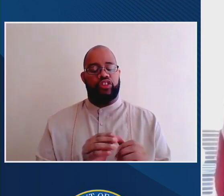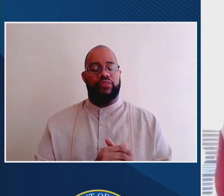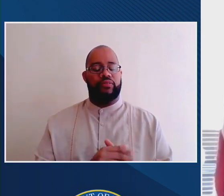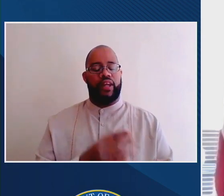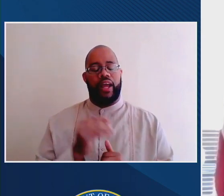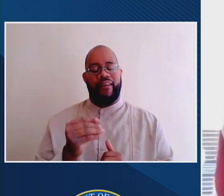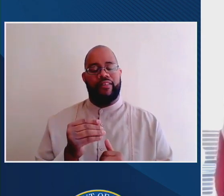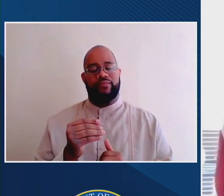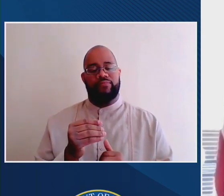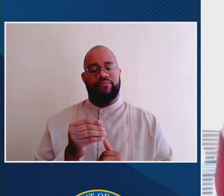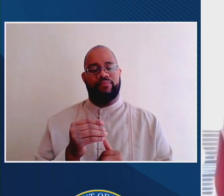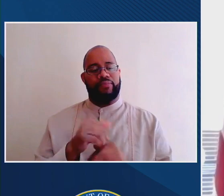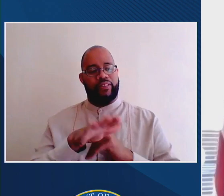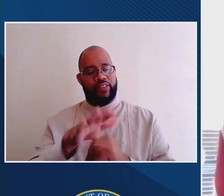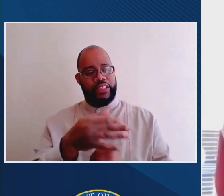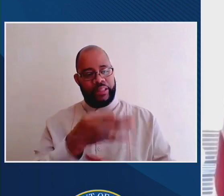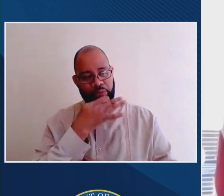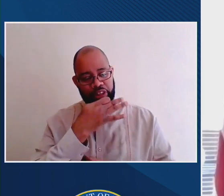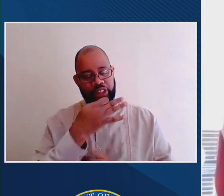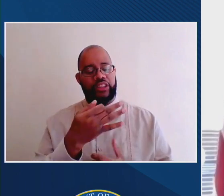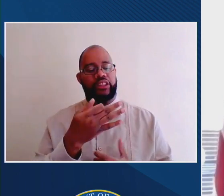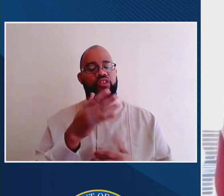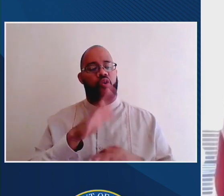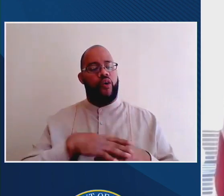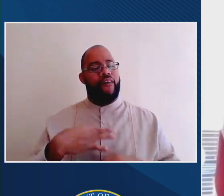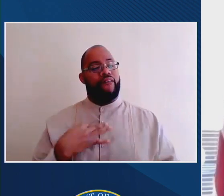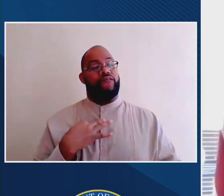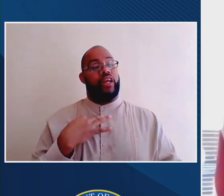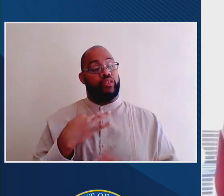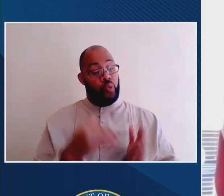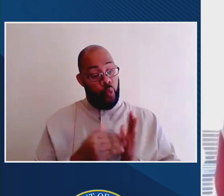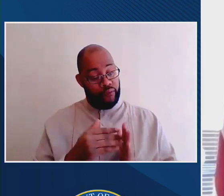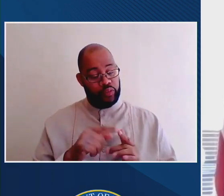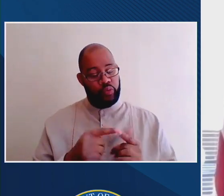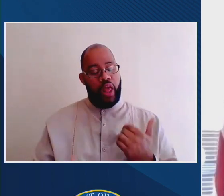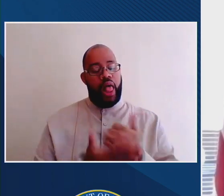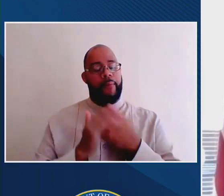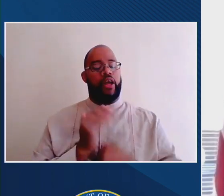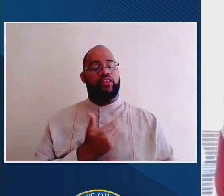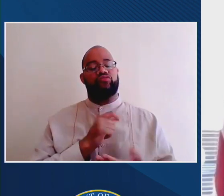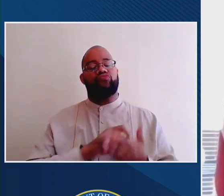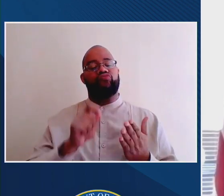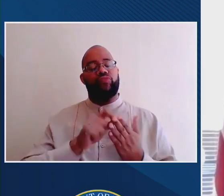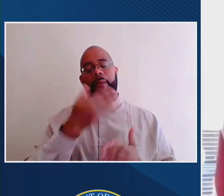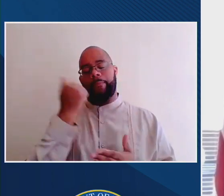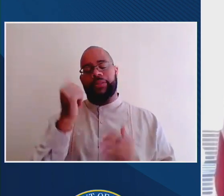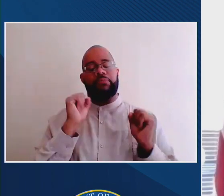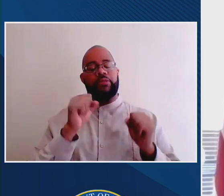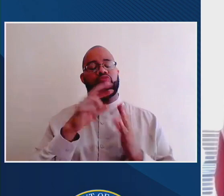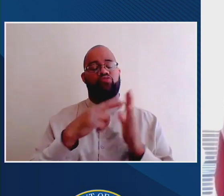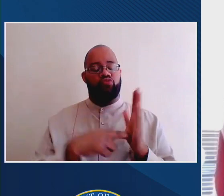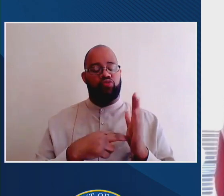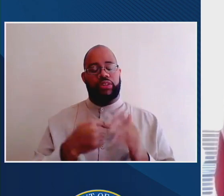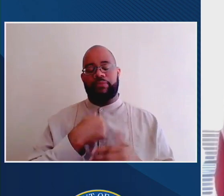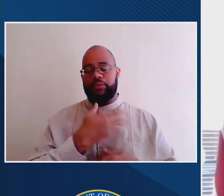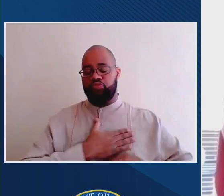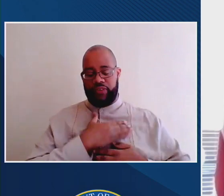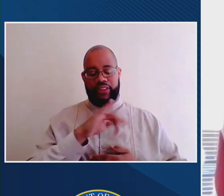expertise, often on a volunteer basis, to help us write the best possible rules. And I'm appreciative as well as everyone